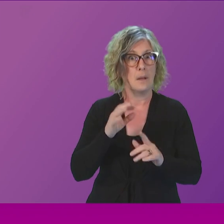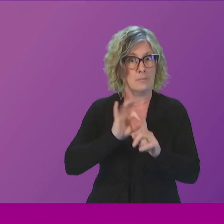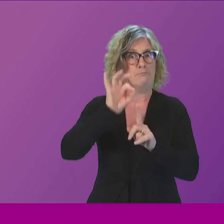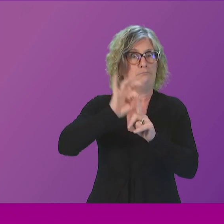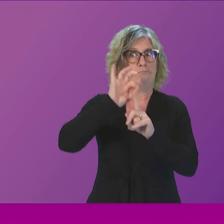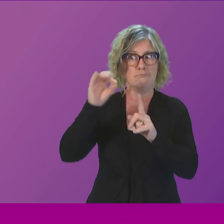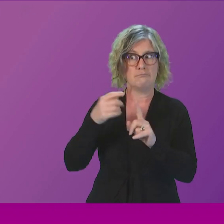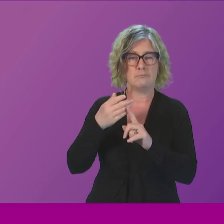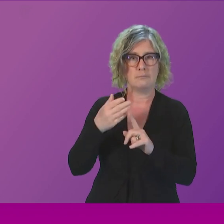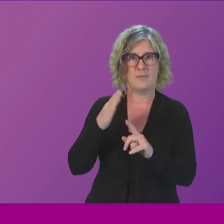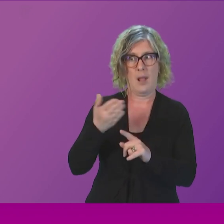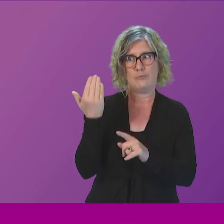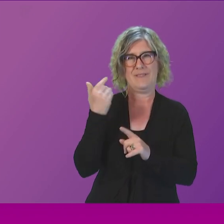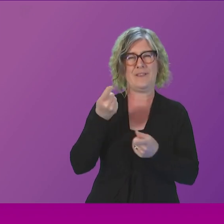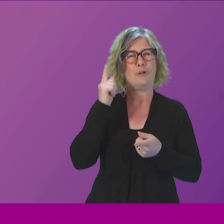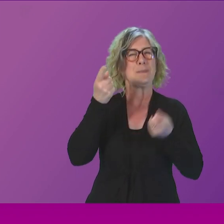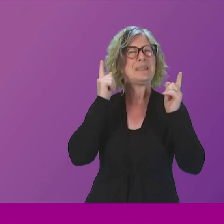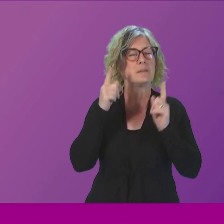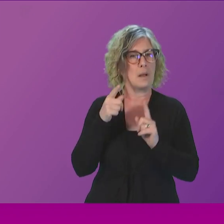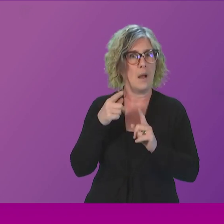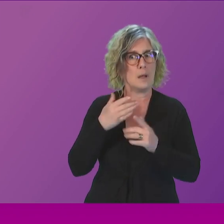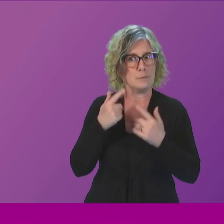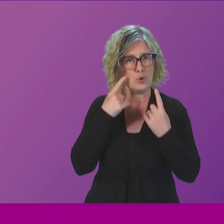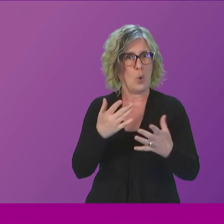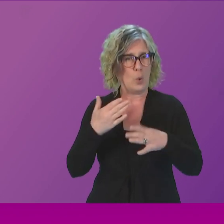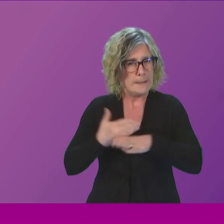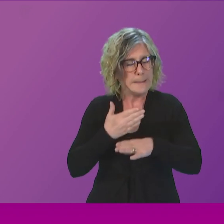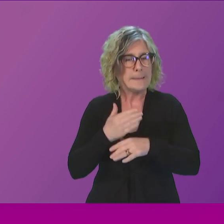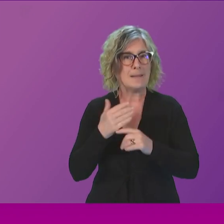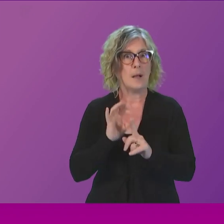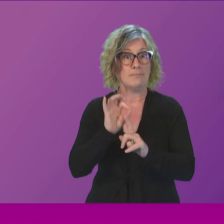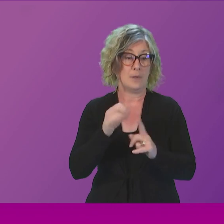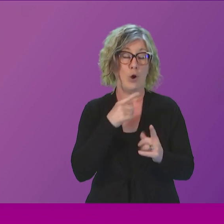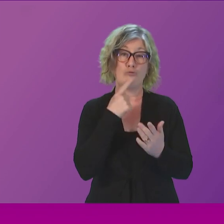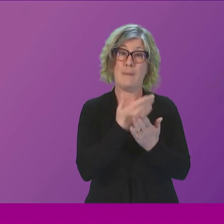The progress report published this week shows that our focus on tackling child poverty is